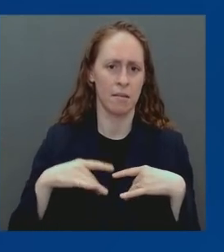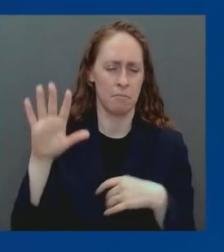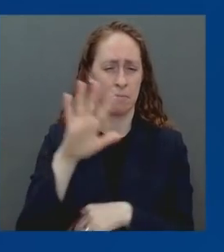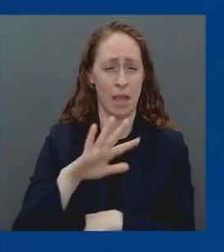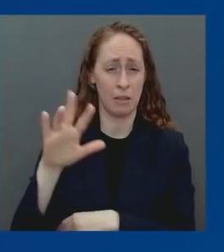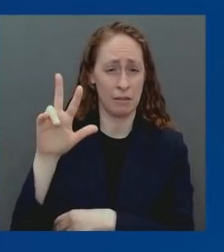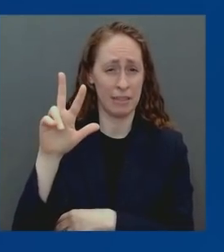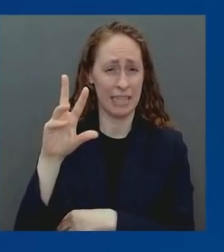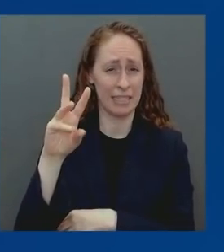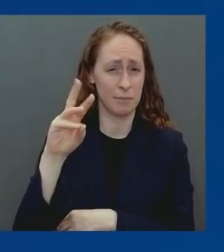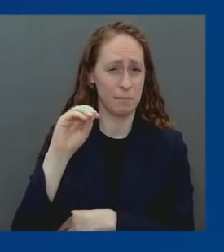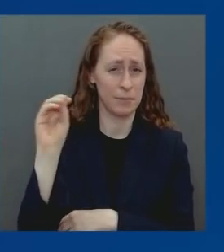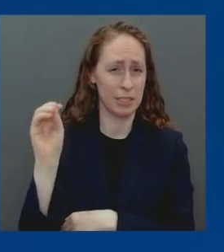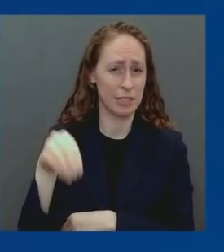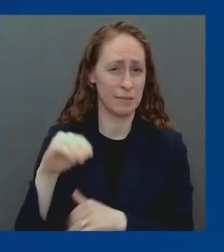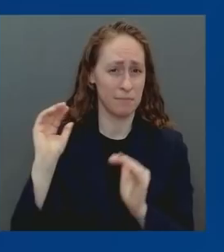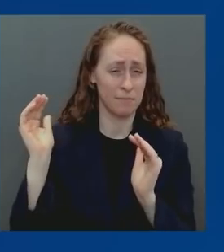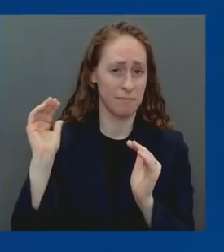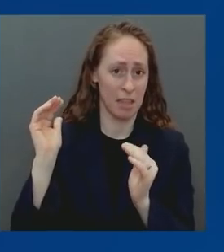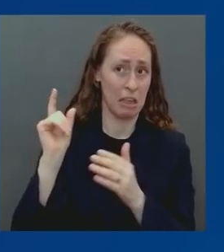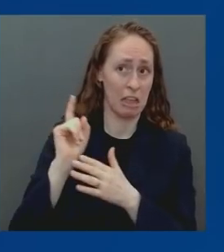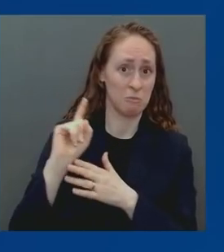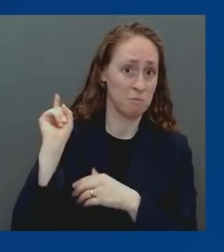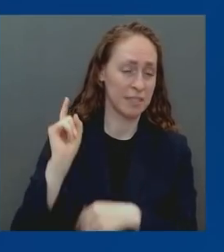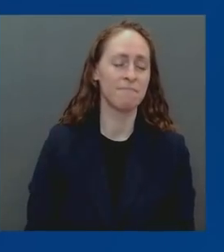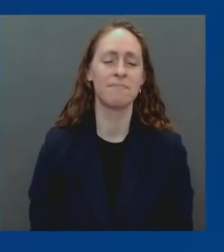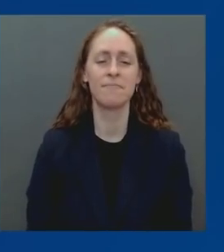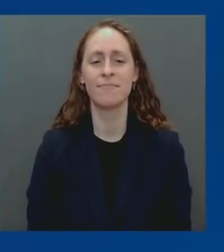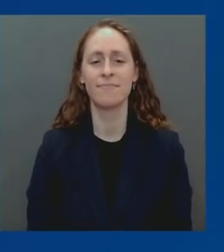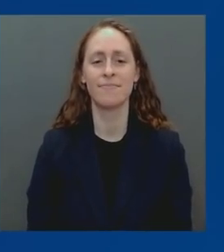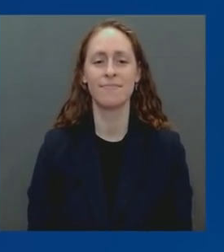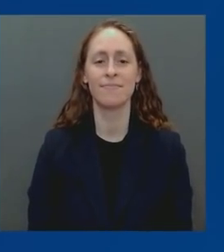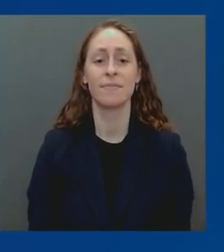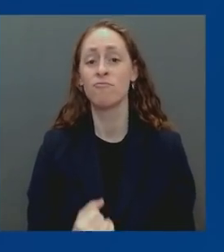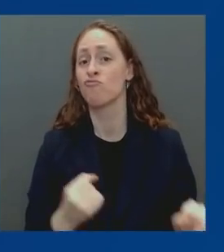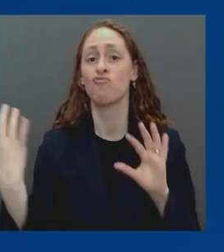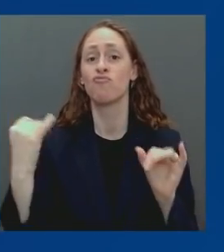The seven-day average of hospital admissions is about 17,100 per day,